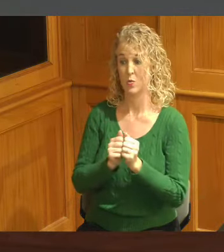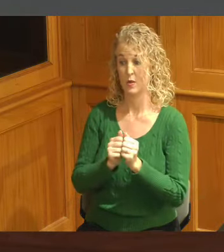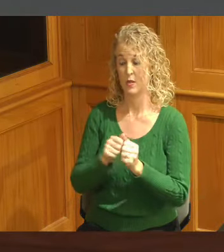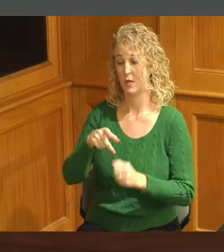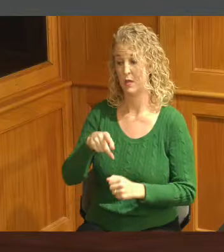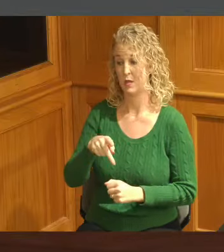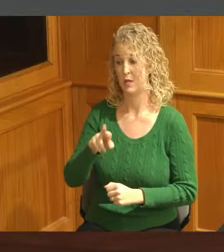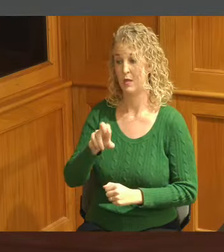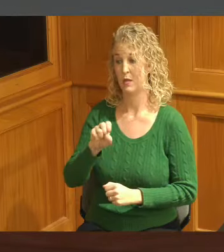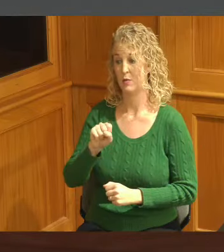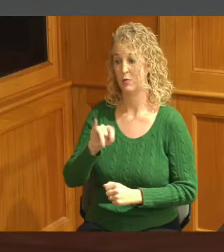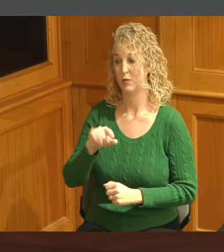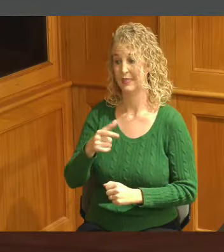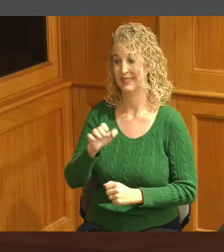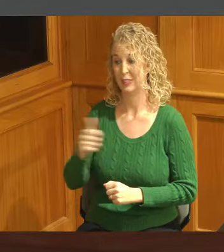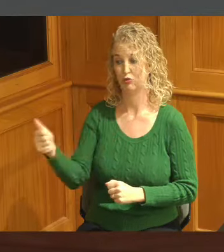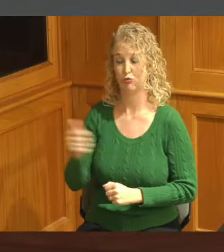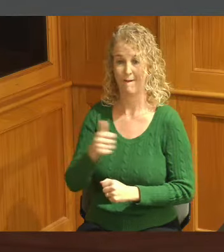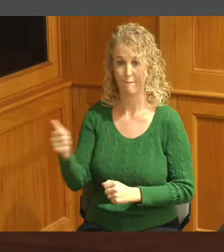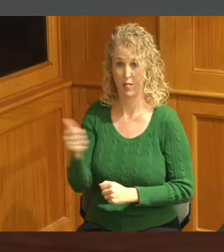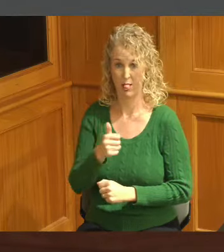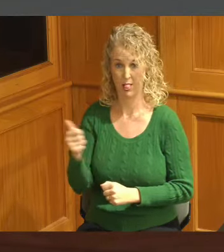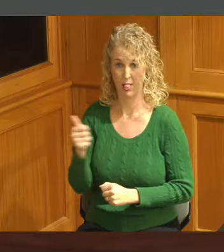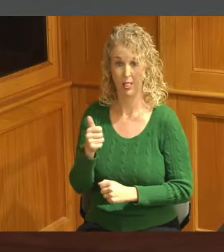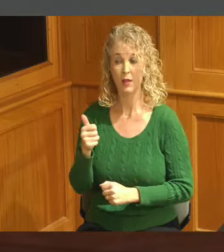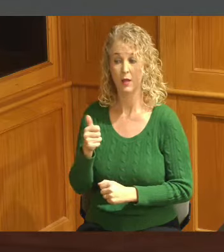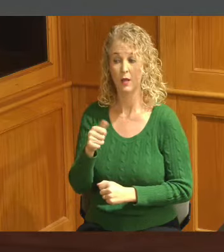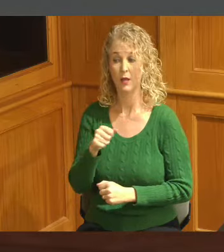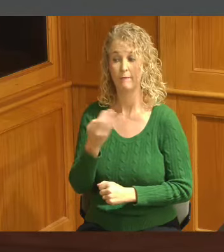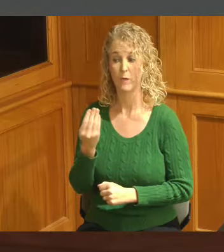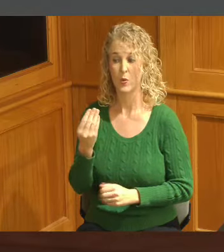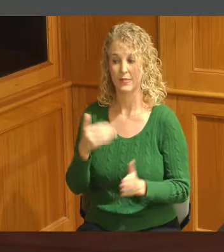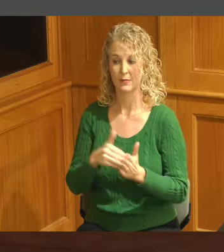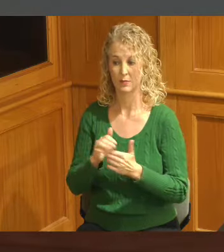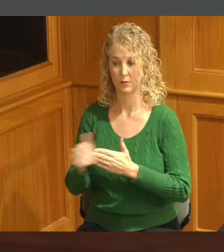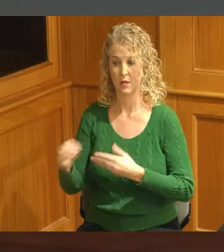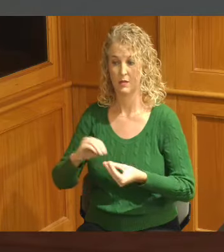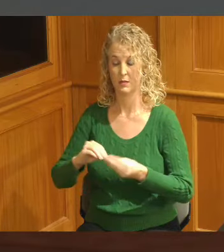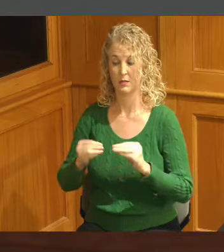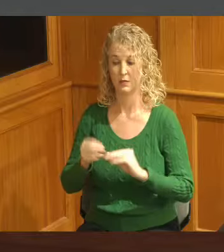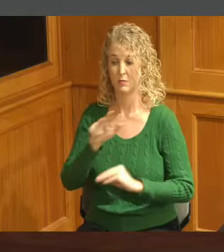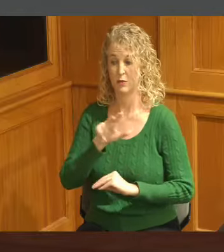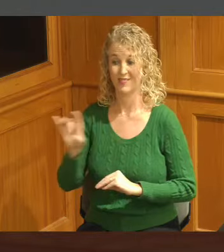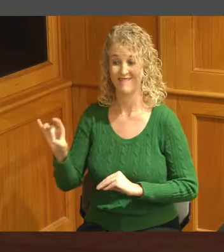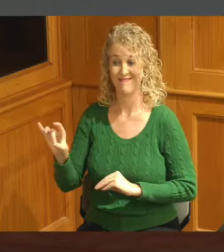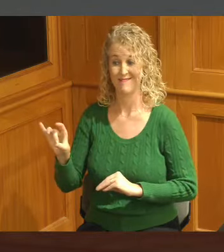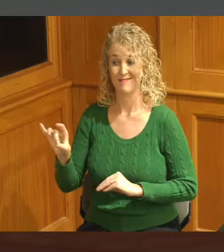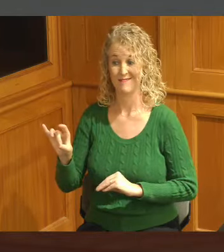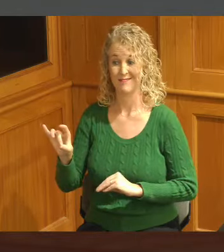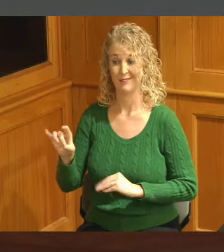Prestige Travel for travel arrangement and related services, $14,000. Item 38 is an amendment to